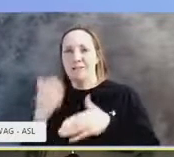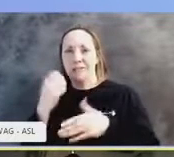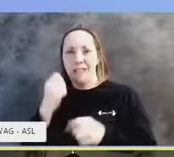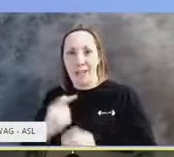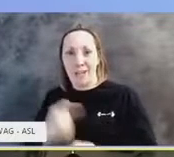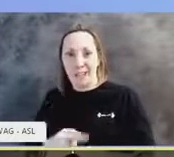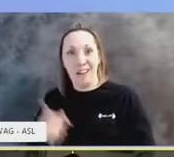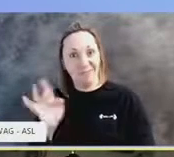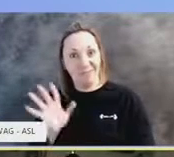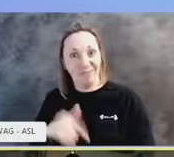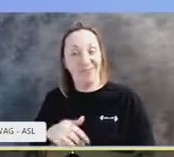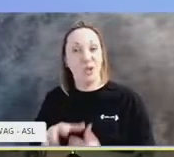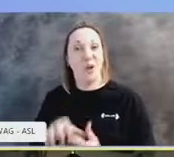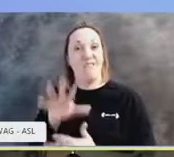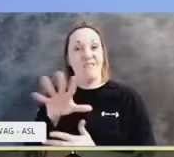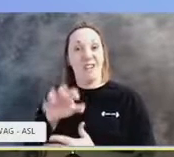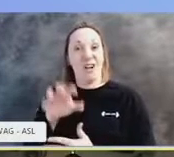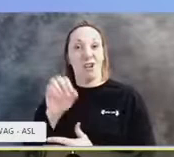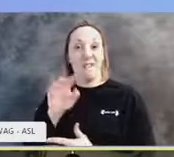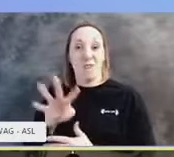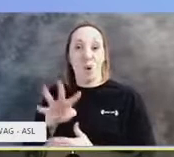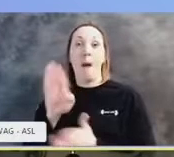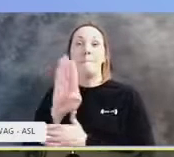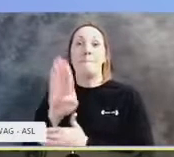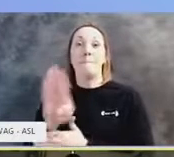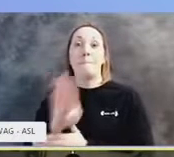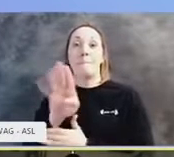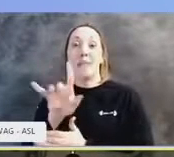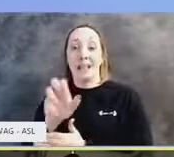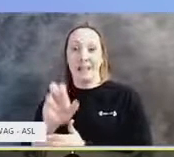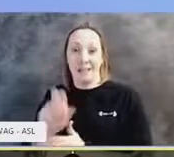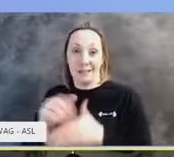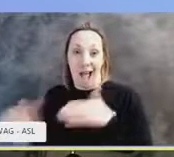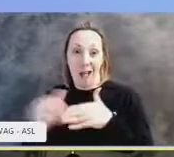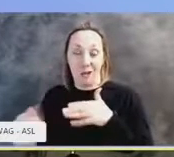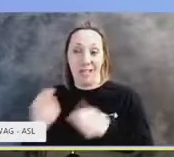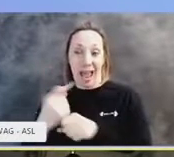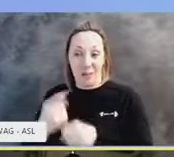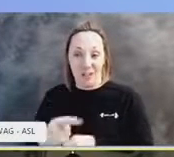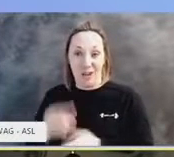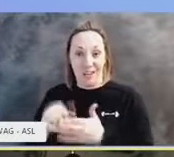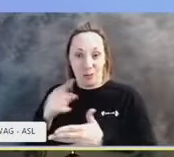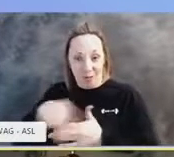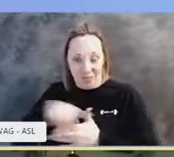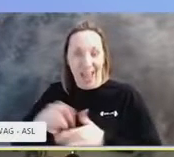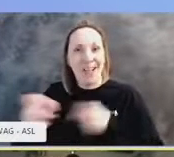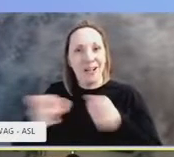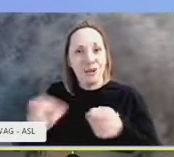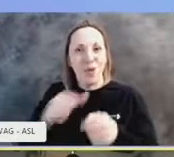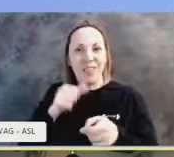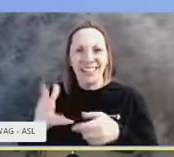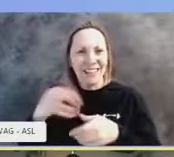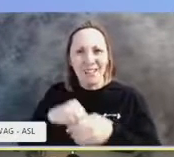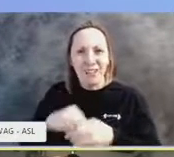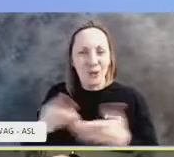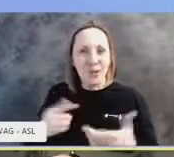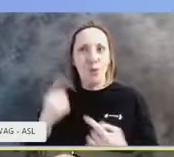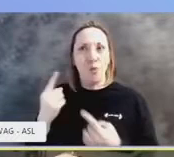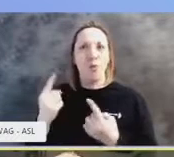that particular over group controls half a trillion dollars every year in terms of here if I earned $4 billion a